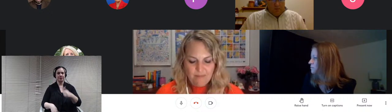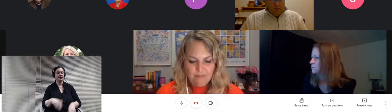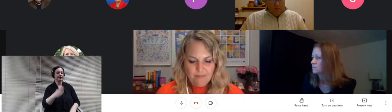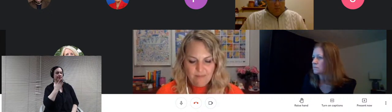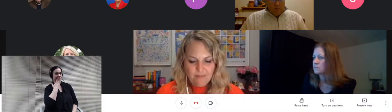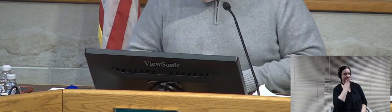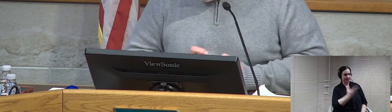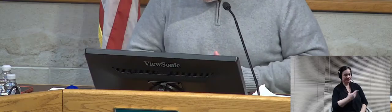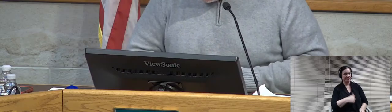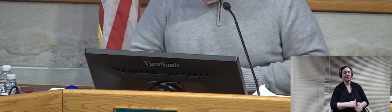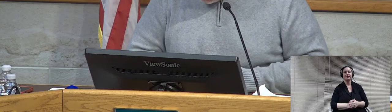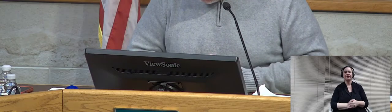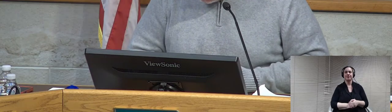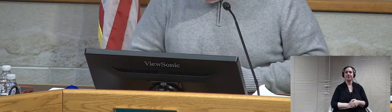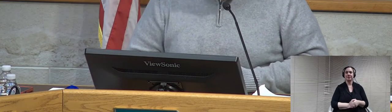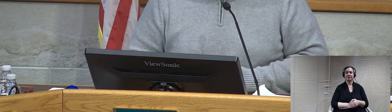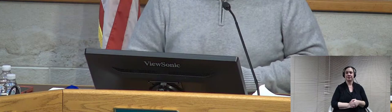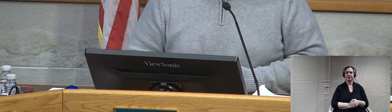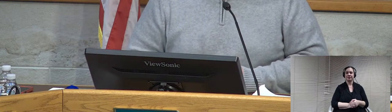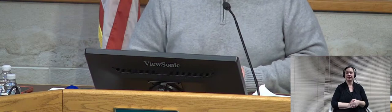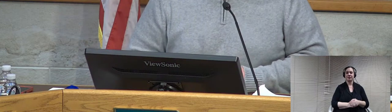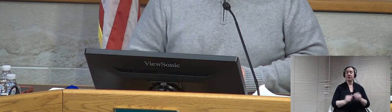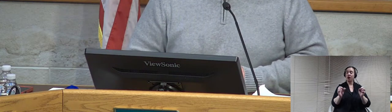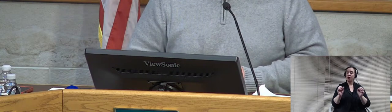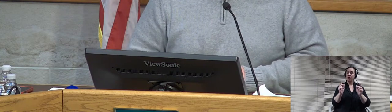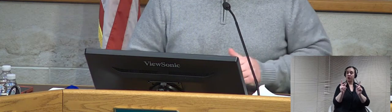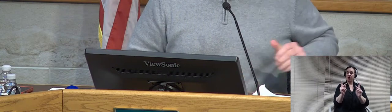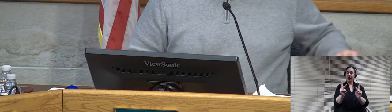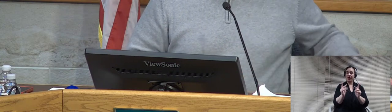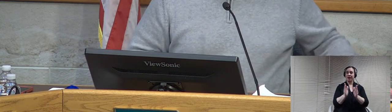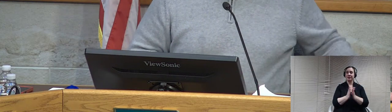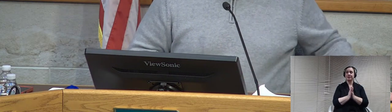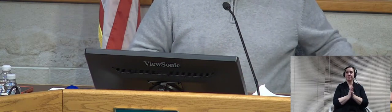OK, you don't just do that item on board on the committee assignments.